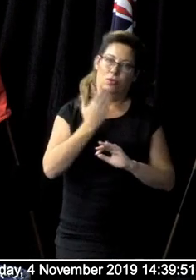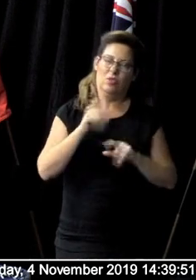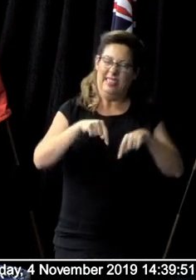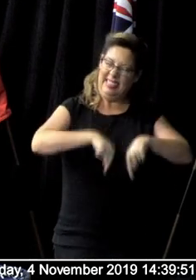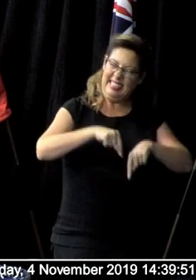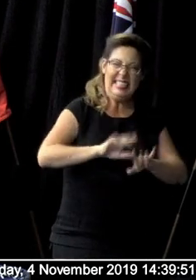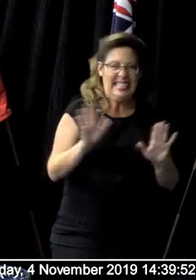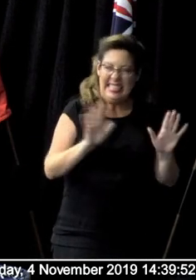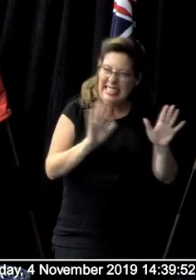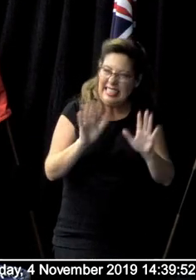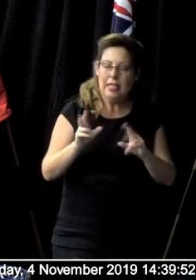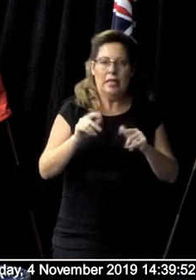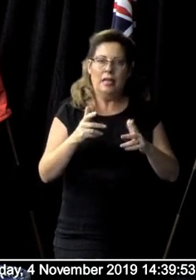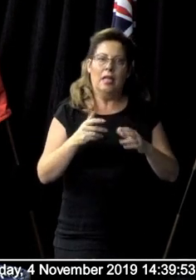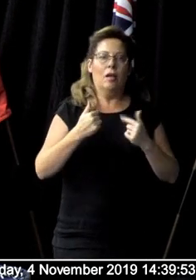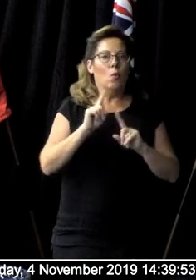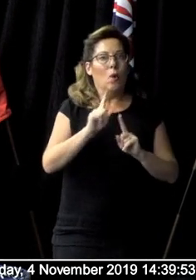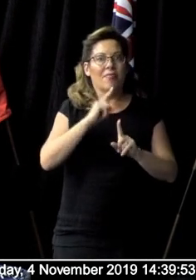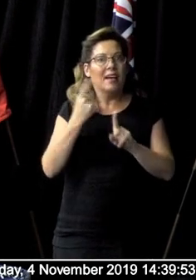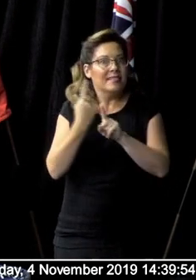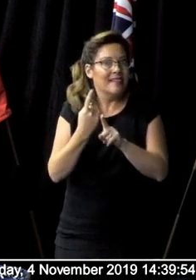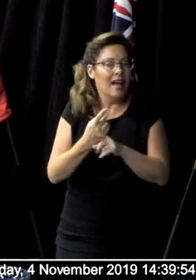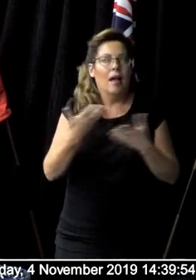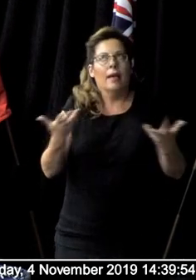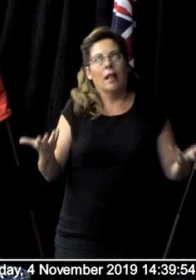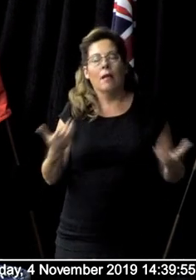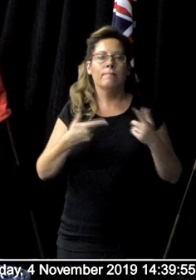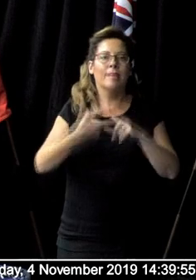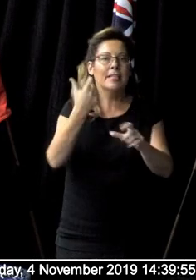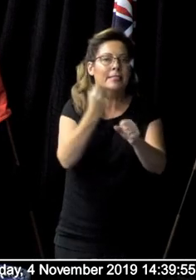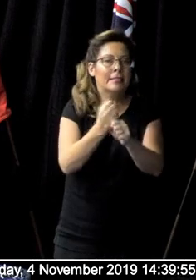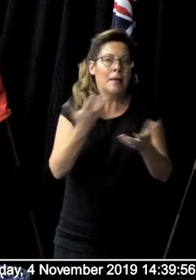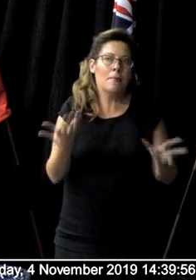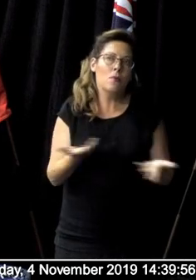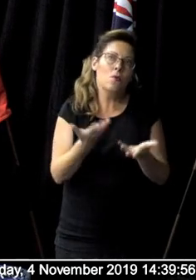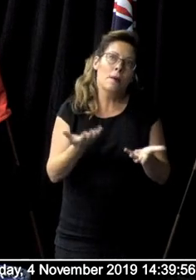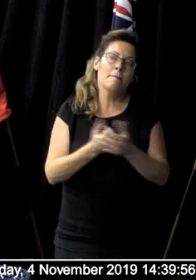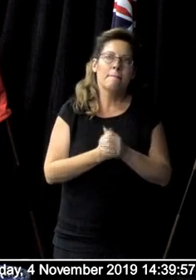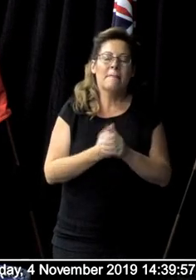I guess the things that are said to families are either, “We don’t cater for